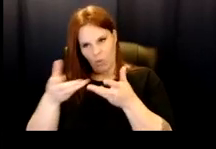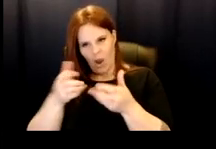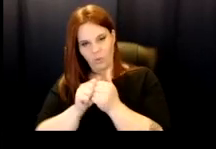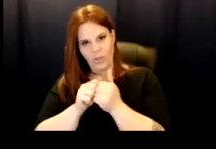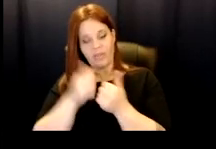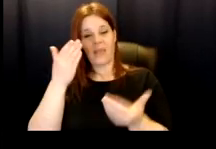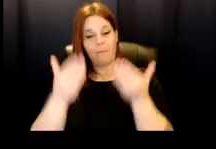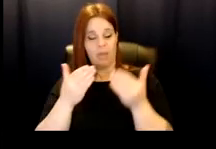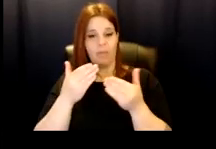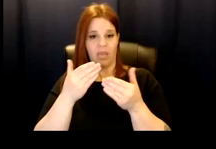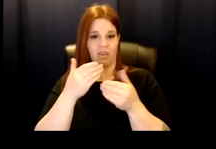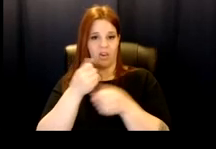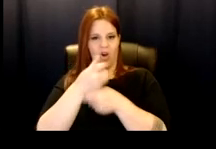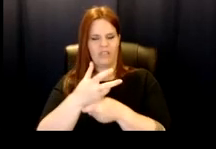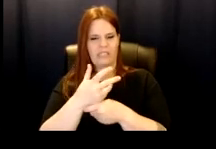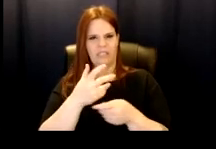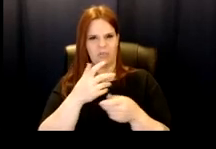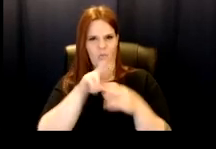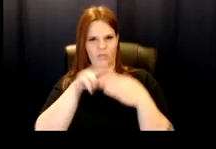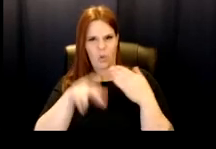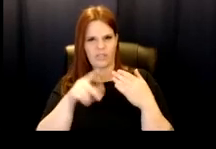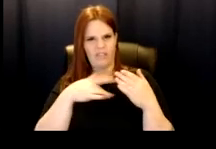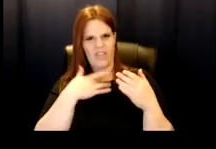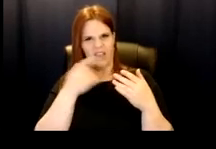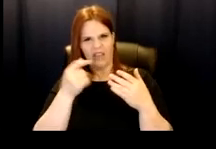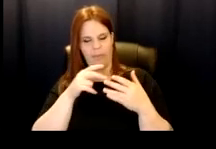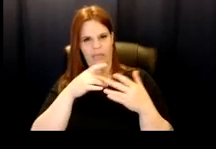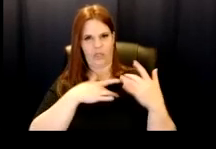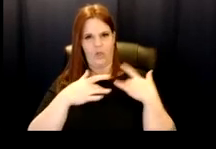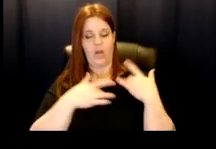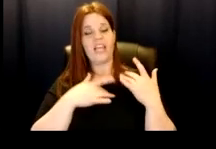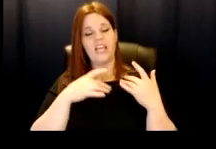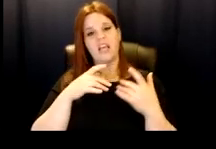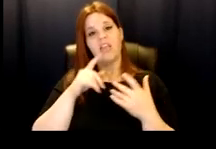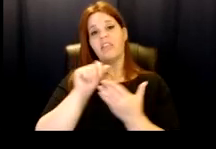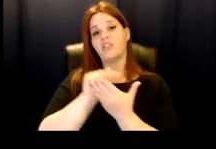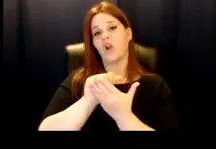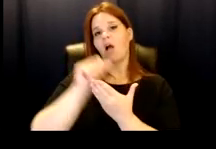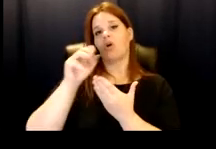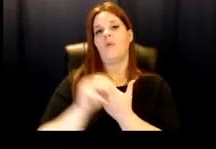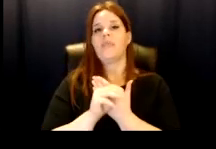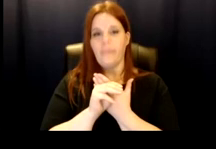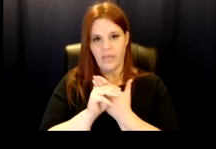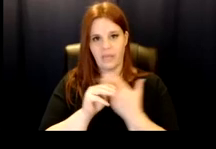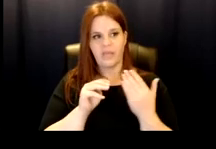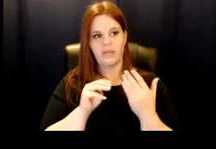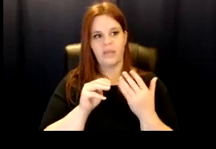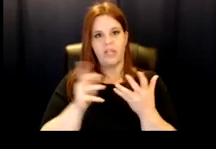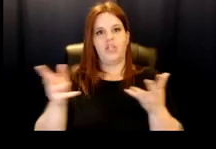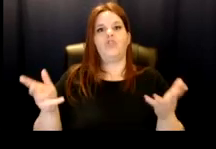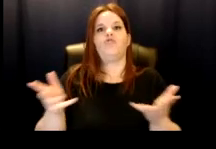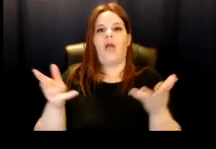concerning results. These are algorithmic driving driven hiring tools. These tools are